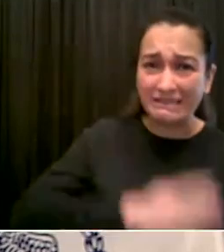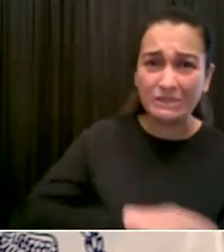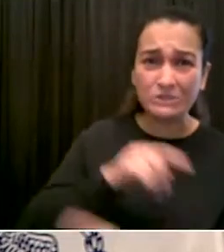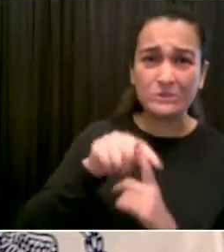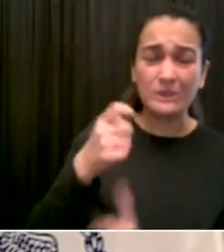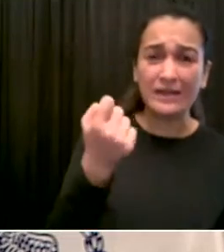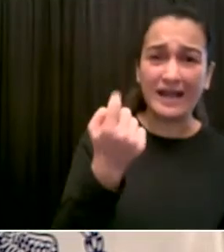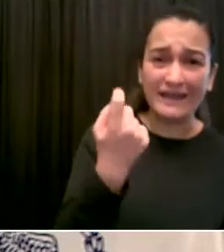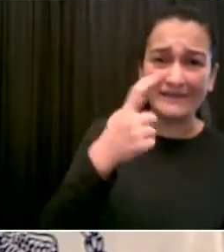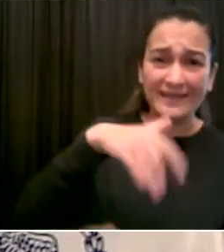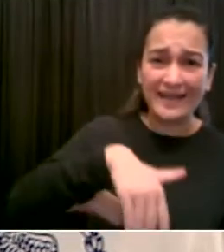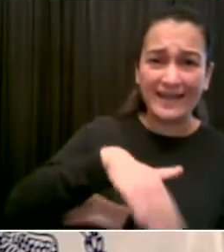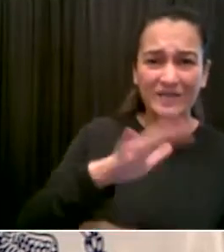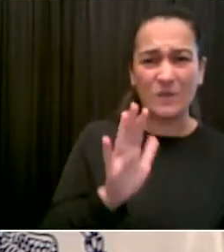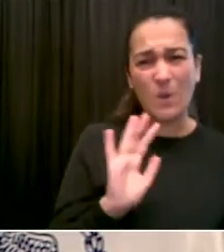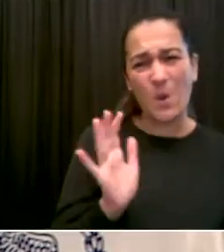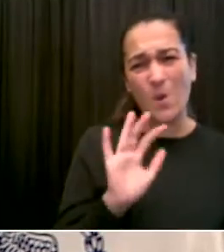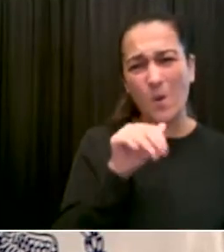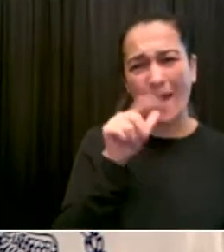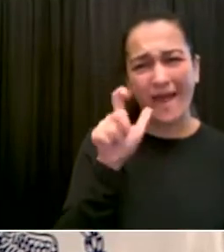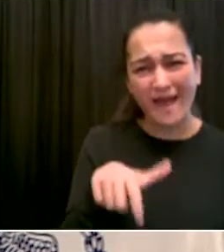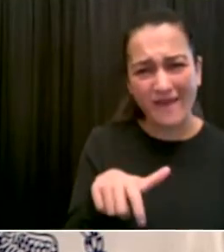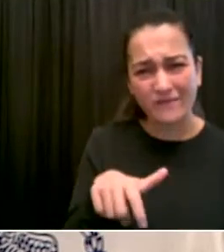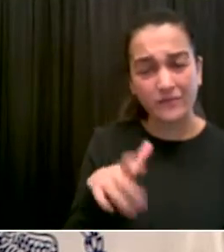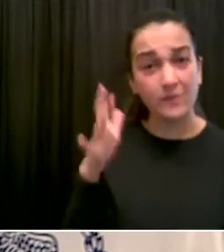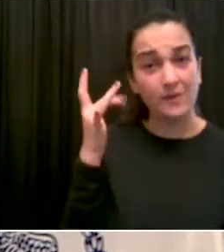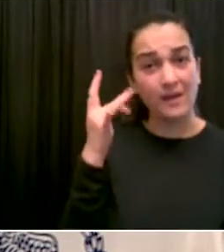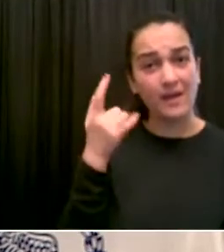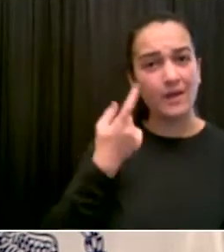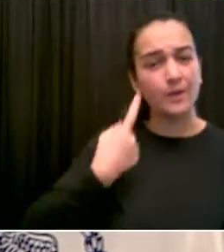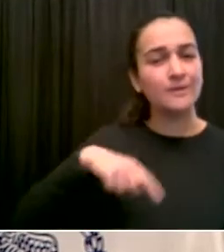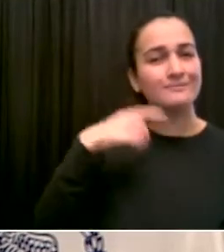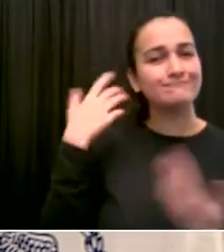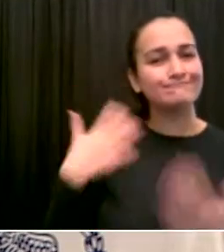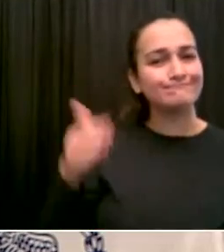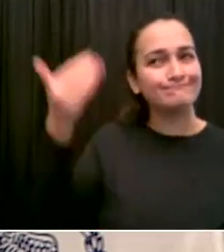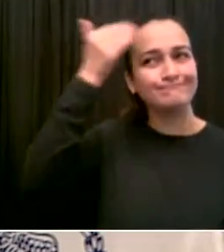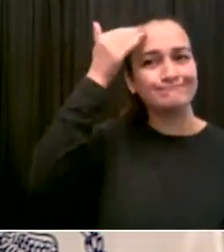BACK AND UP AND RUNNING. MY FIRST ANSWER TO THE DEAN AS WE FOUND WE COULD ACHIEVE THE